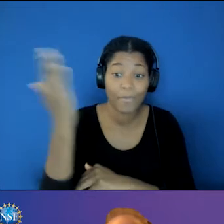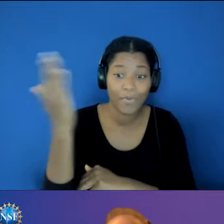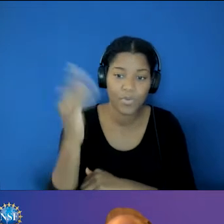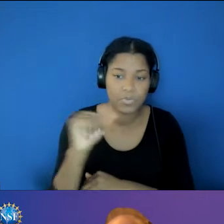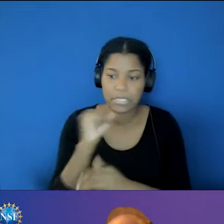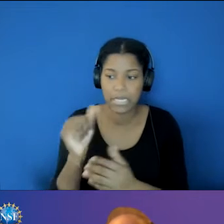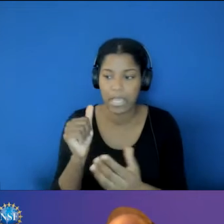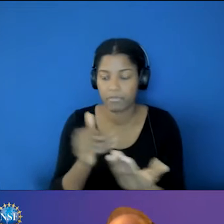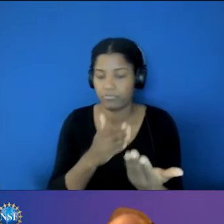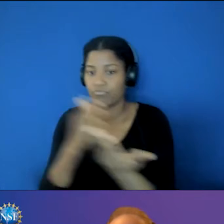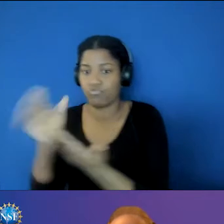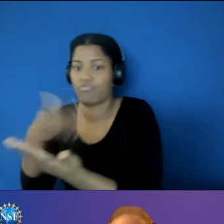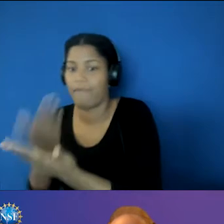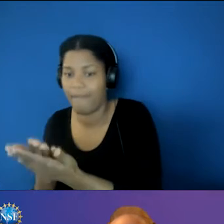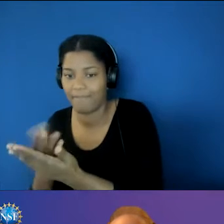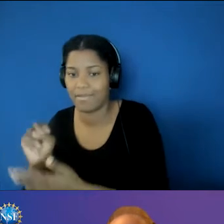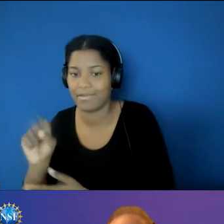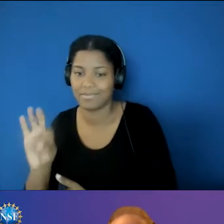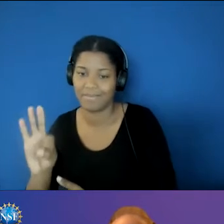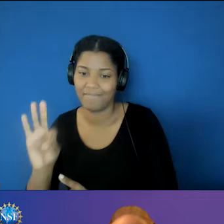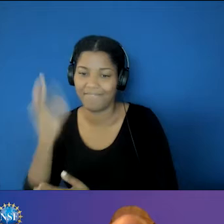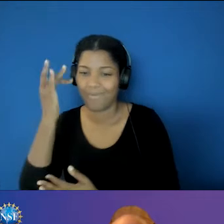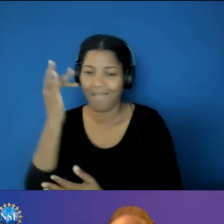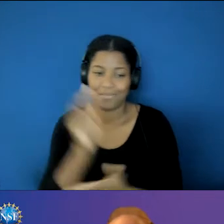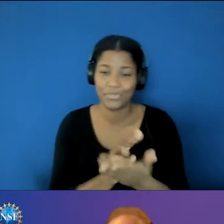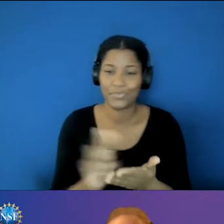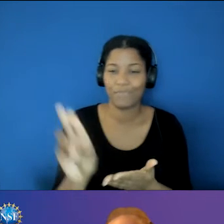because they are selected by the university,